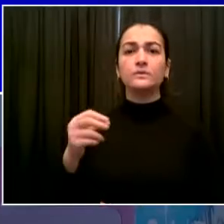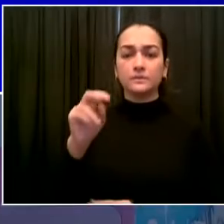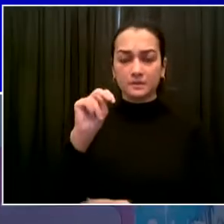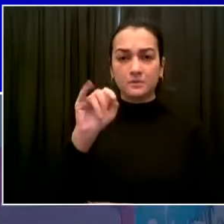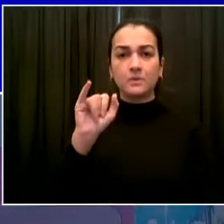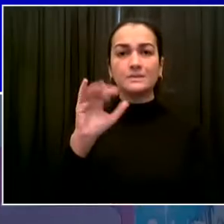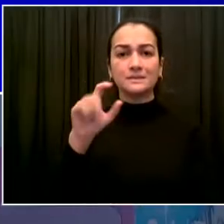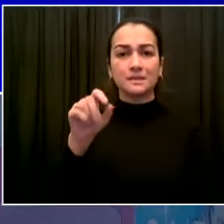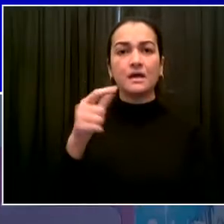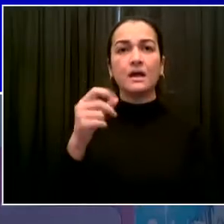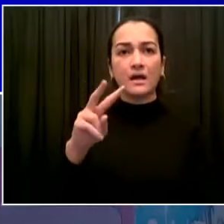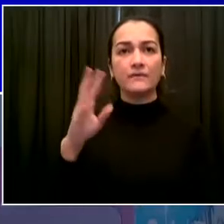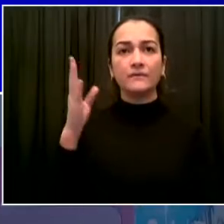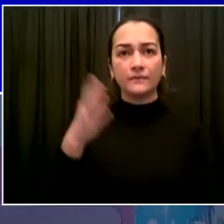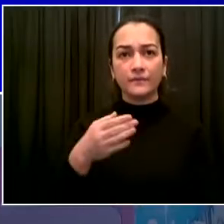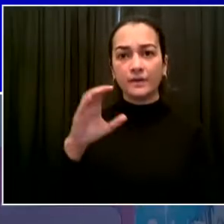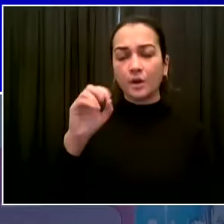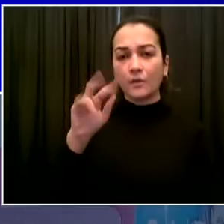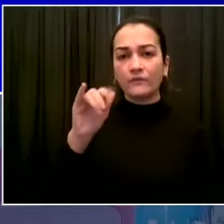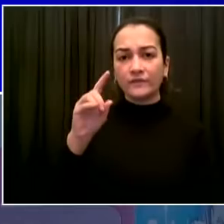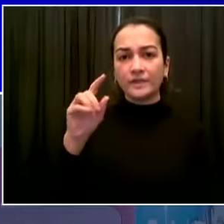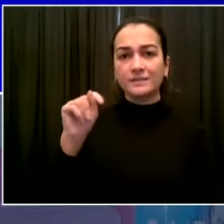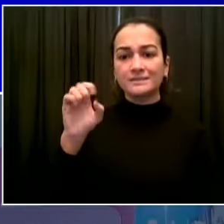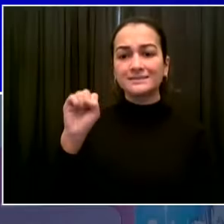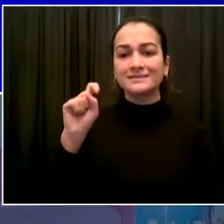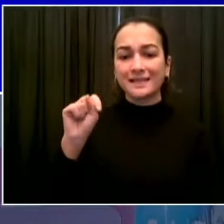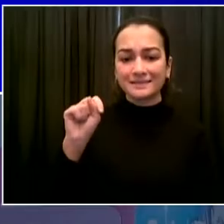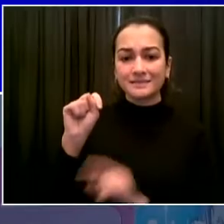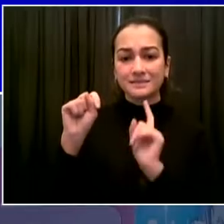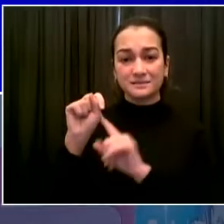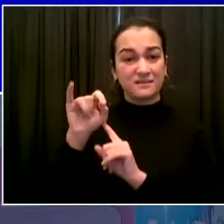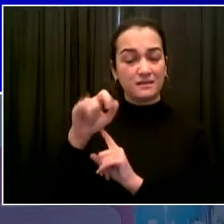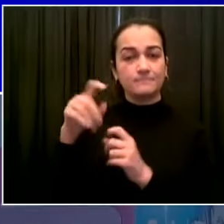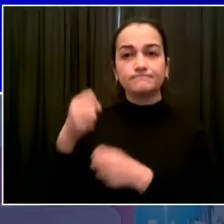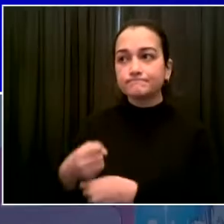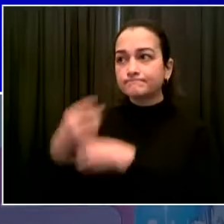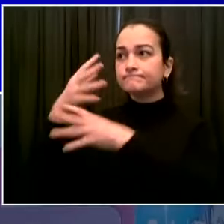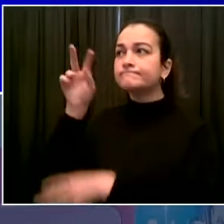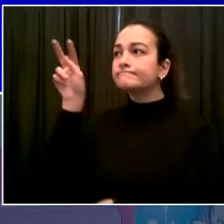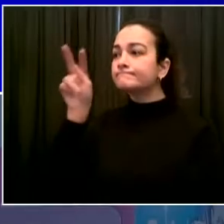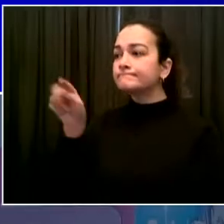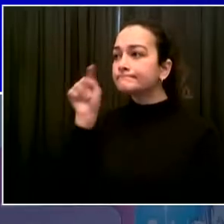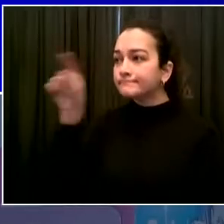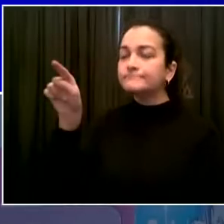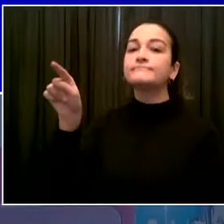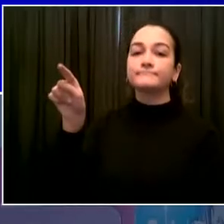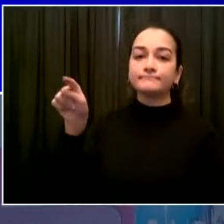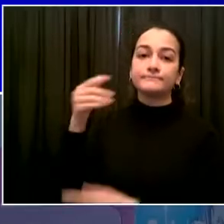FIND A SITE NEAR YOU YOU CAN GO OT NYC.GOV/COVID TEST.